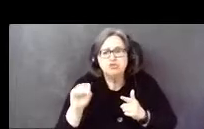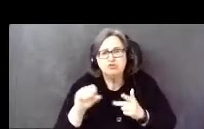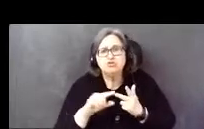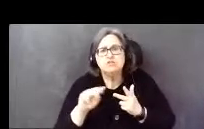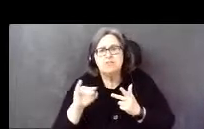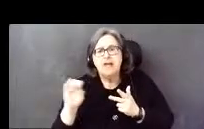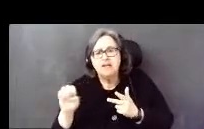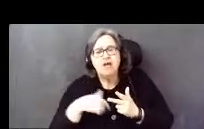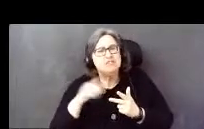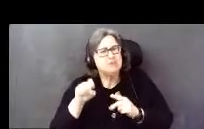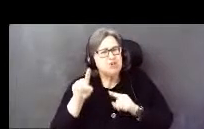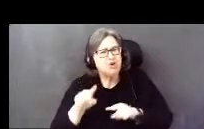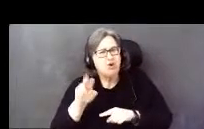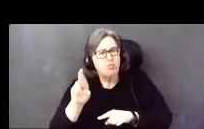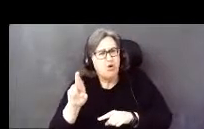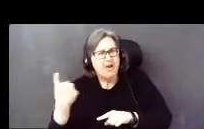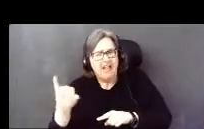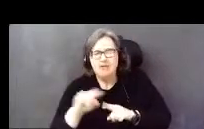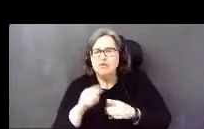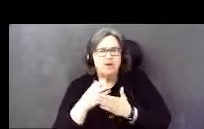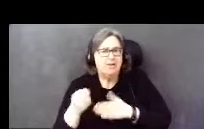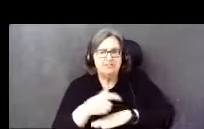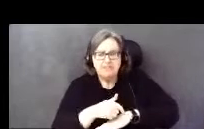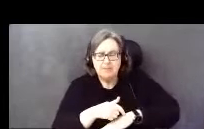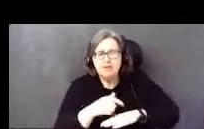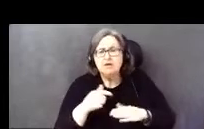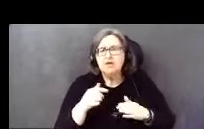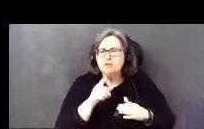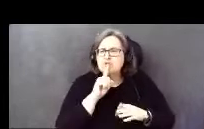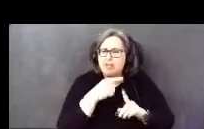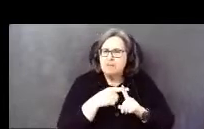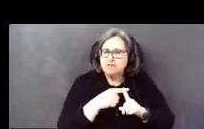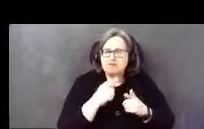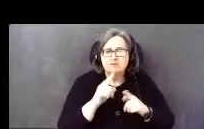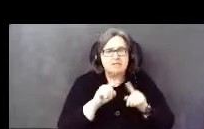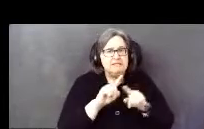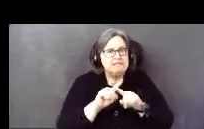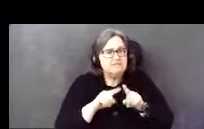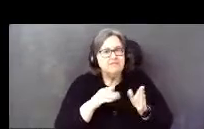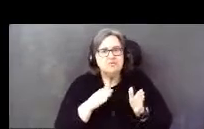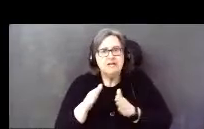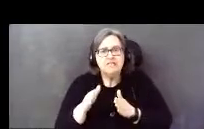I ran out of time. There are different ways laws are implemented in every different state.